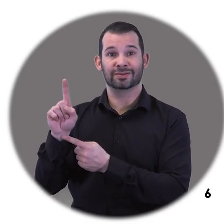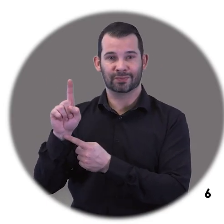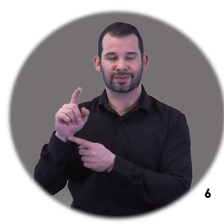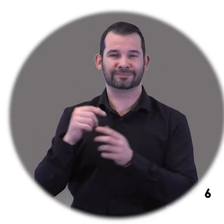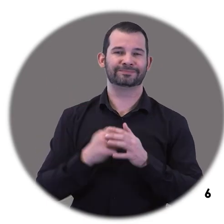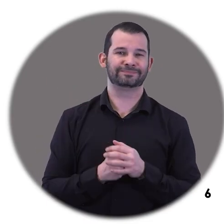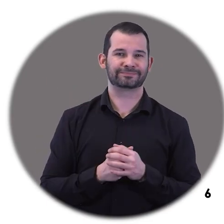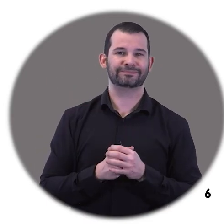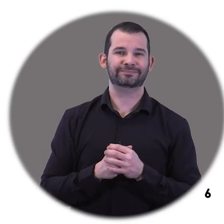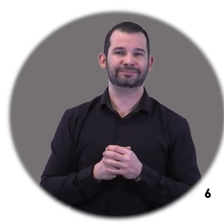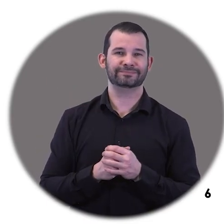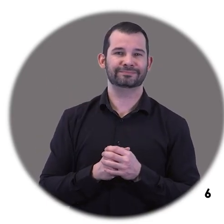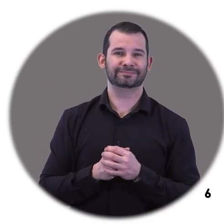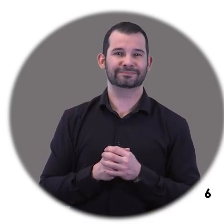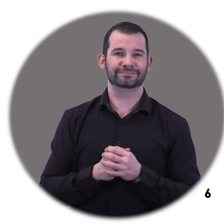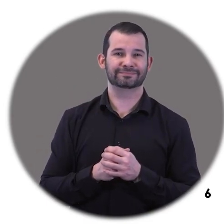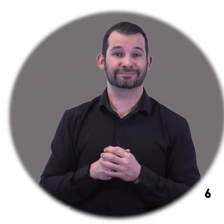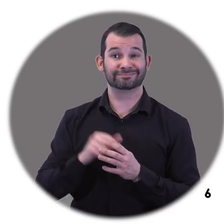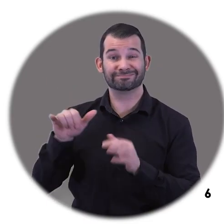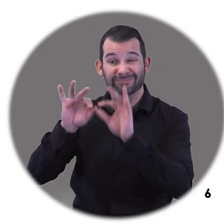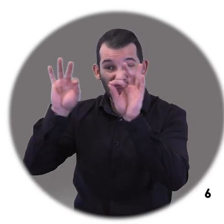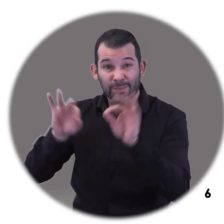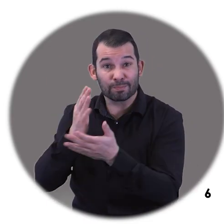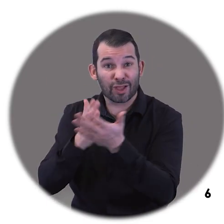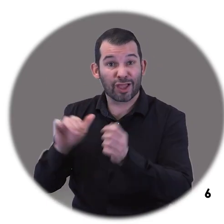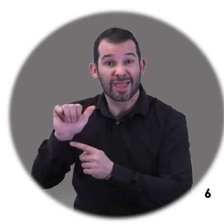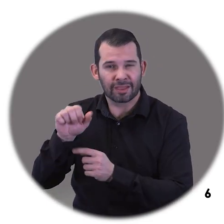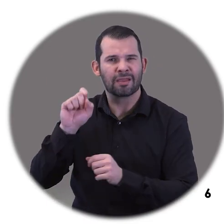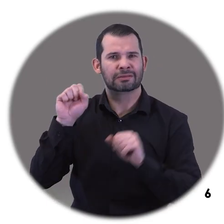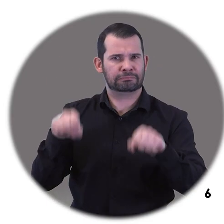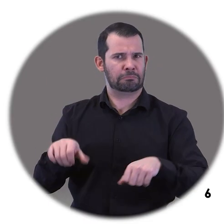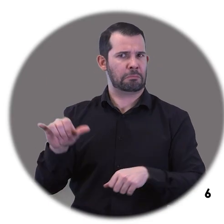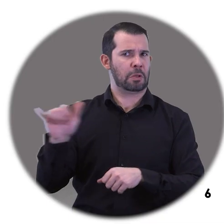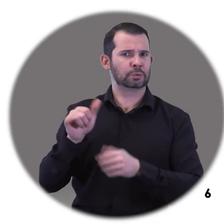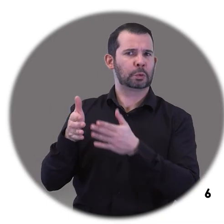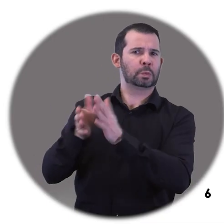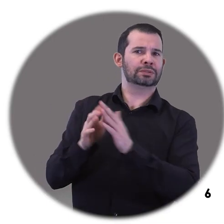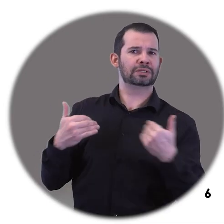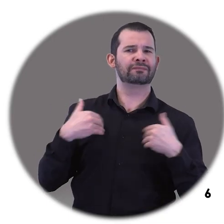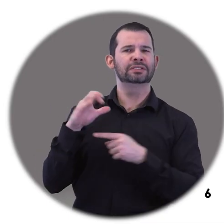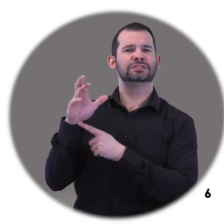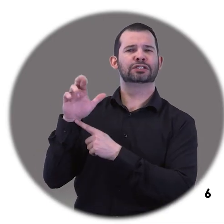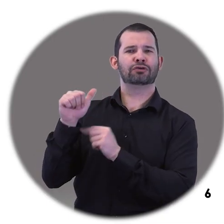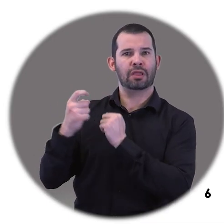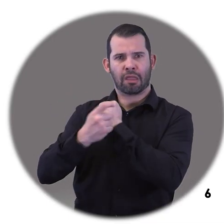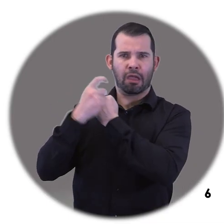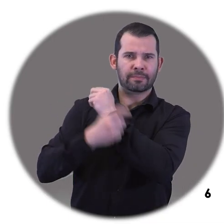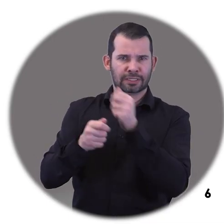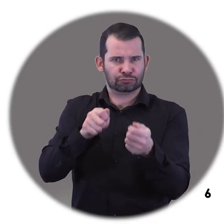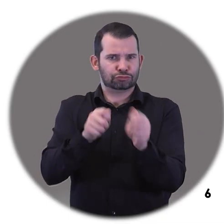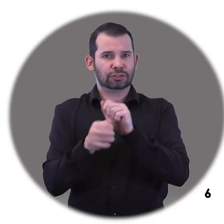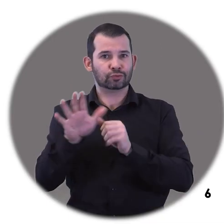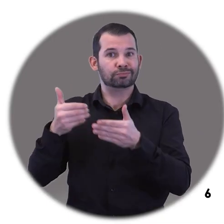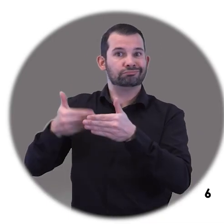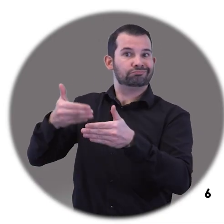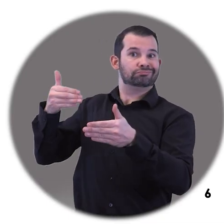In Part A, you can also request to have the CRA automatically adjust your previous tax returns